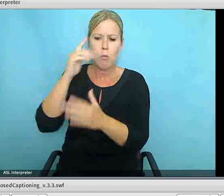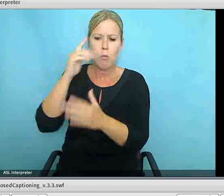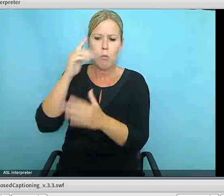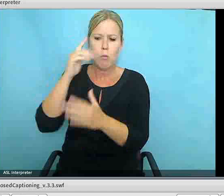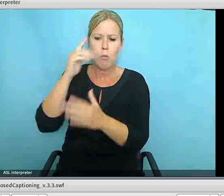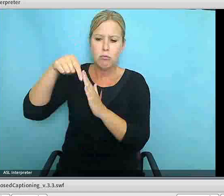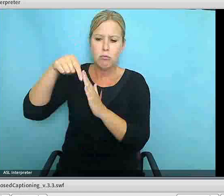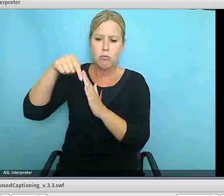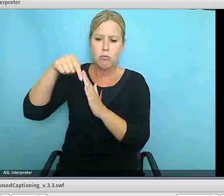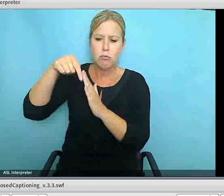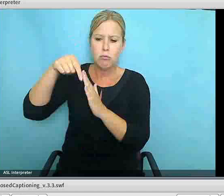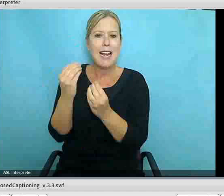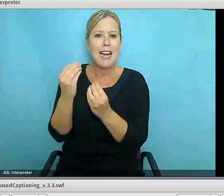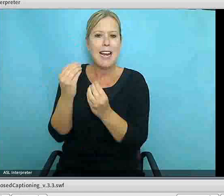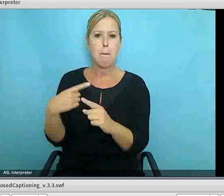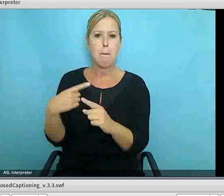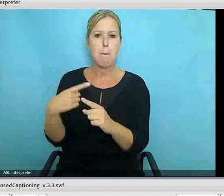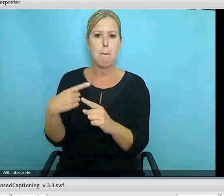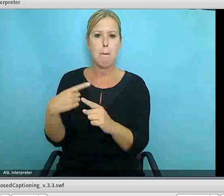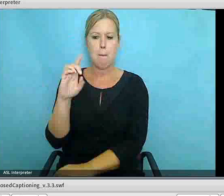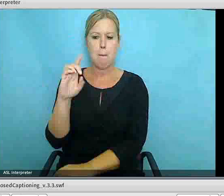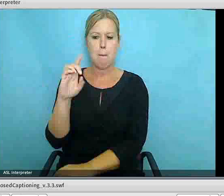people can make around how to get Medicare services.